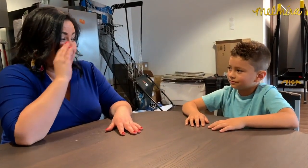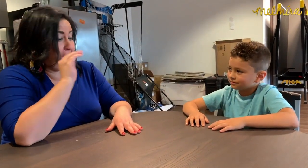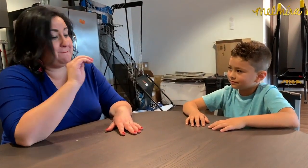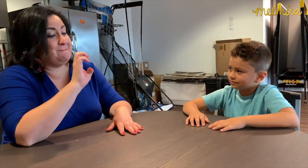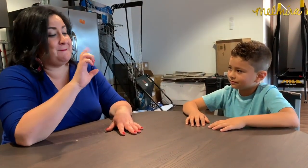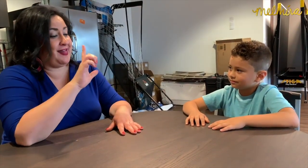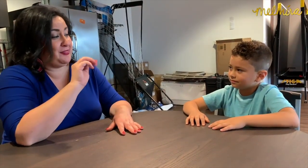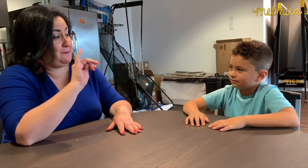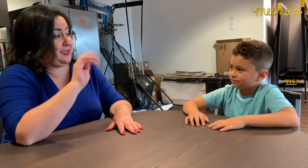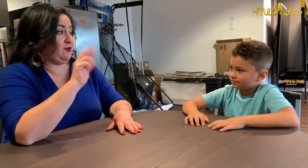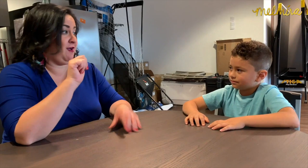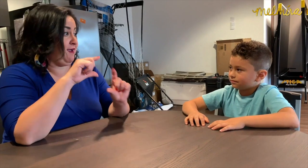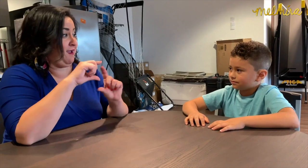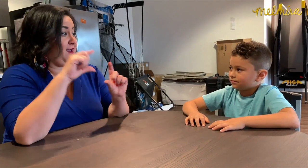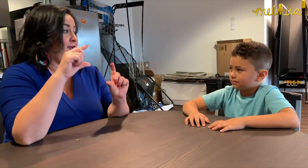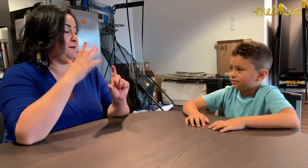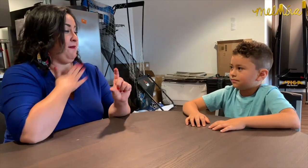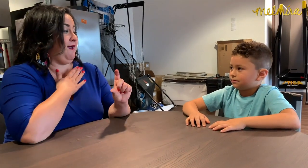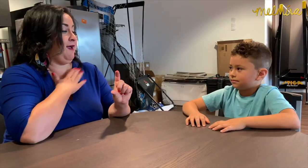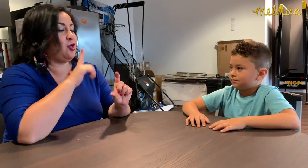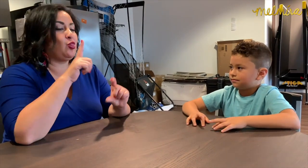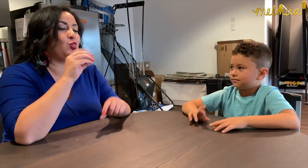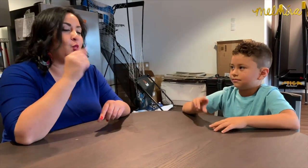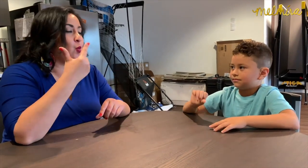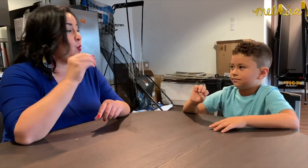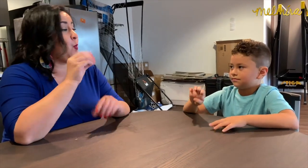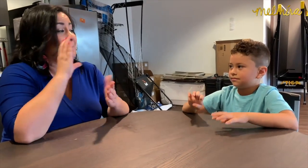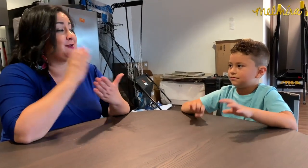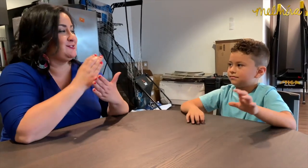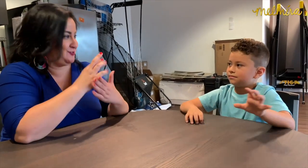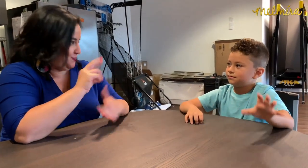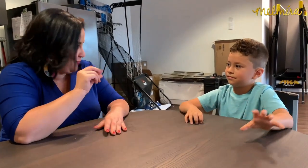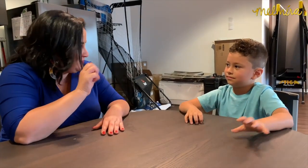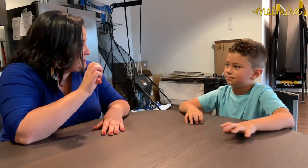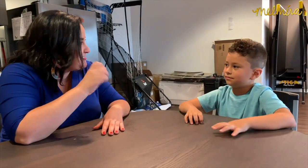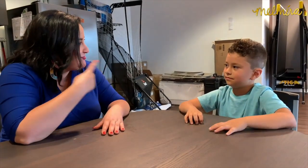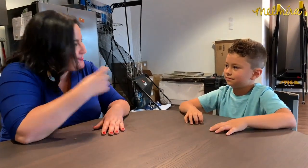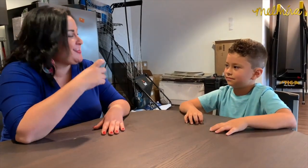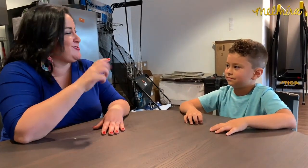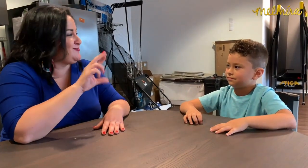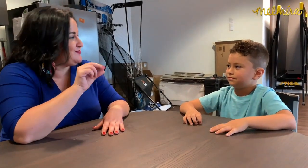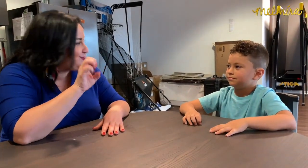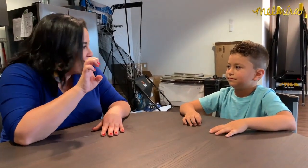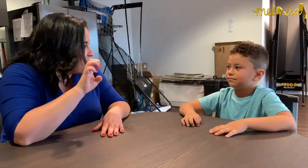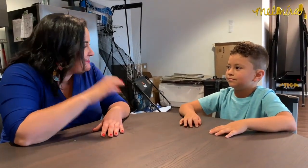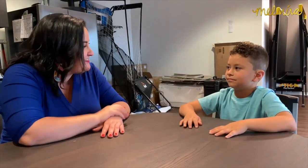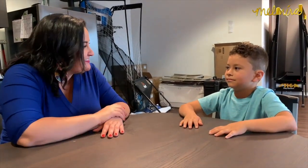The Melmira logo- the picture of my name is rose, red rose.